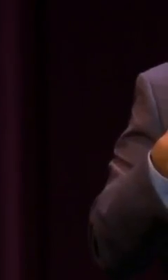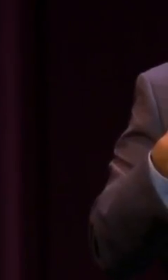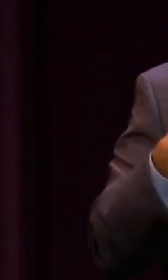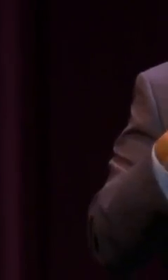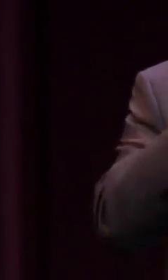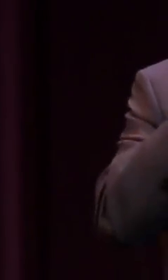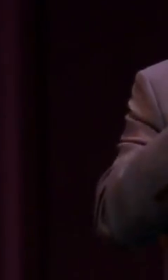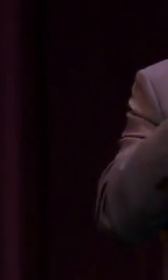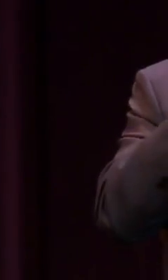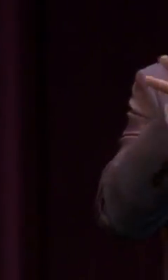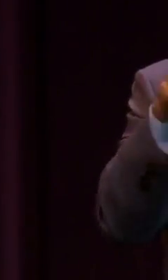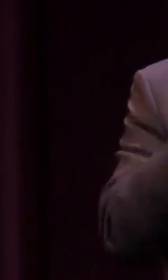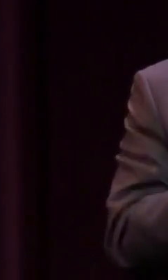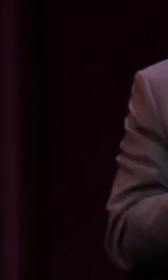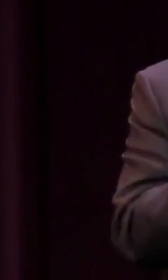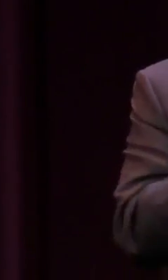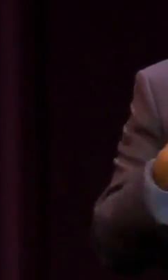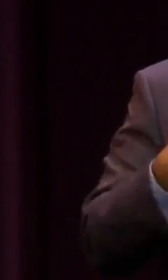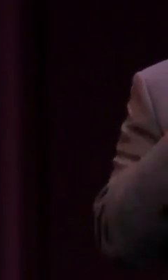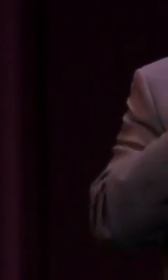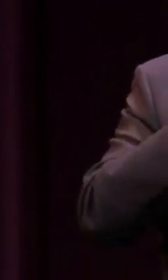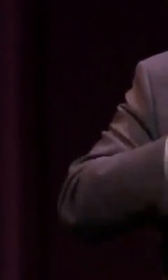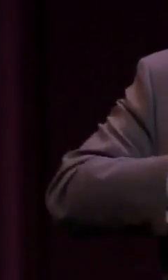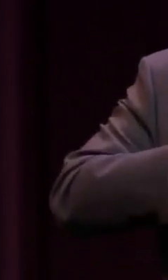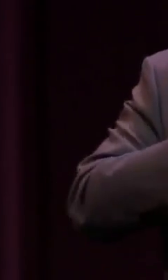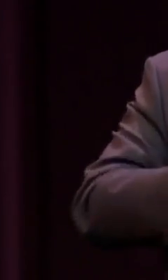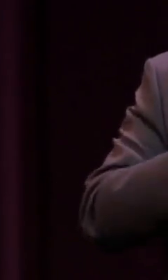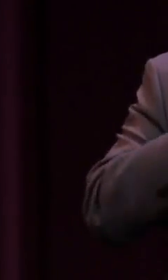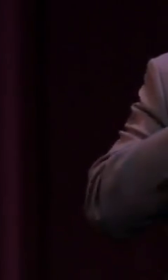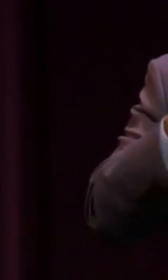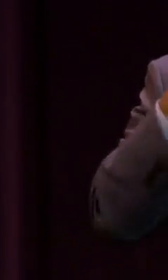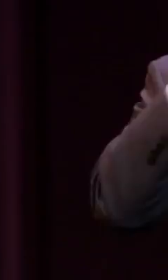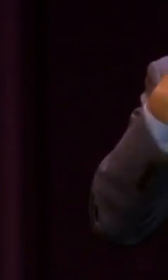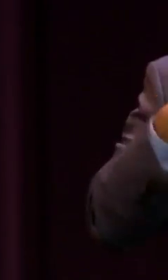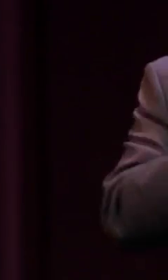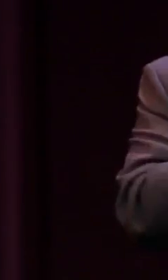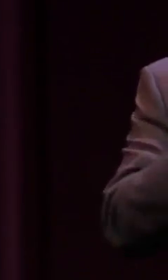OF OUR LONG JOURNEY, WE THINK FOR OUR MEMBERS, TO GET FULL AND